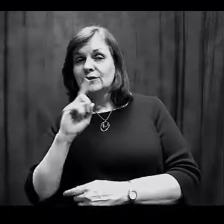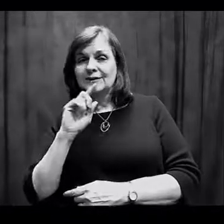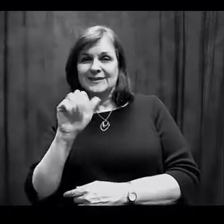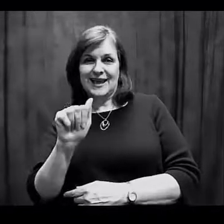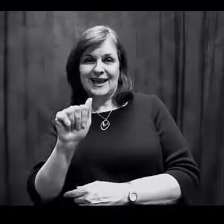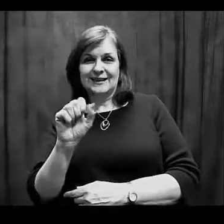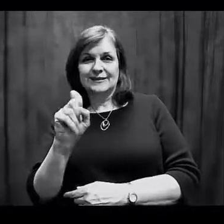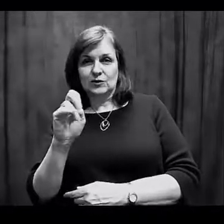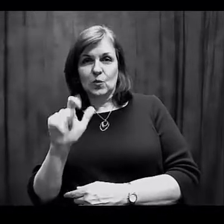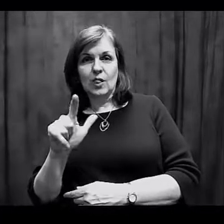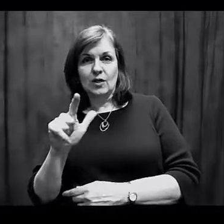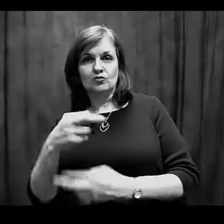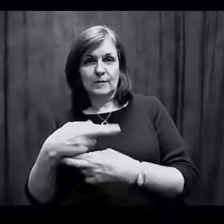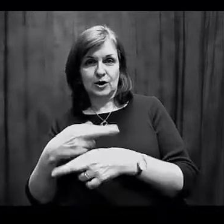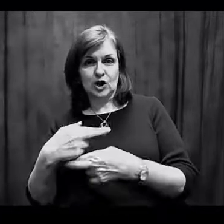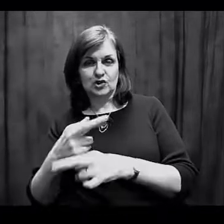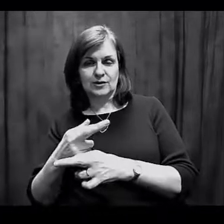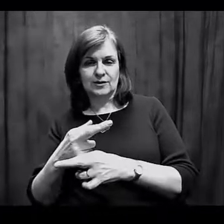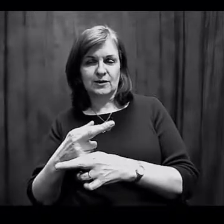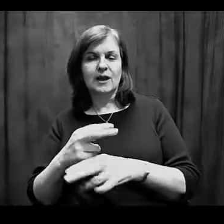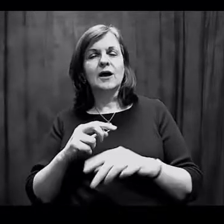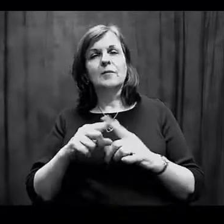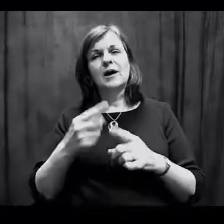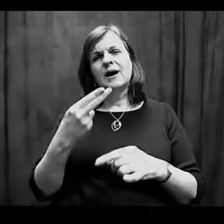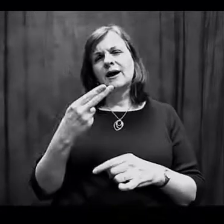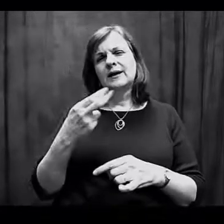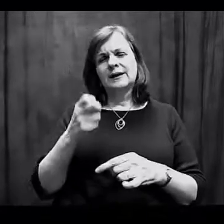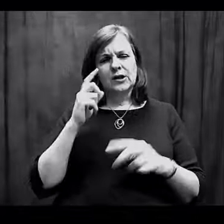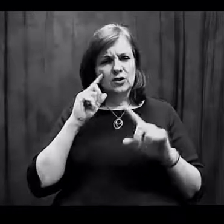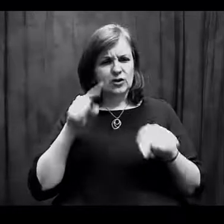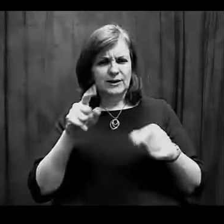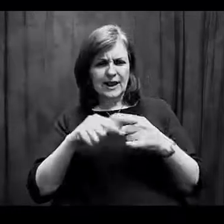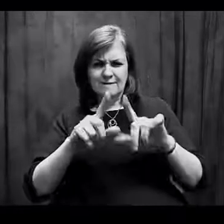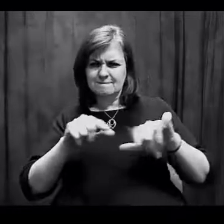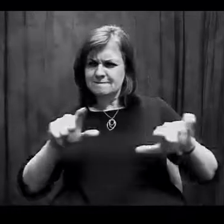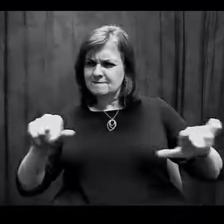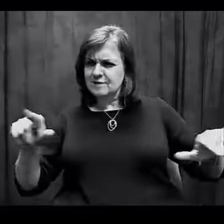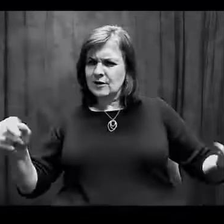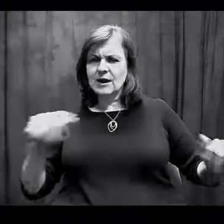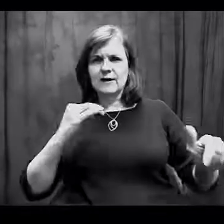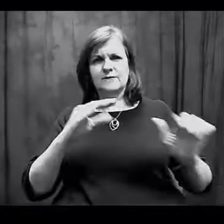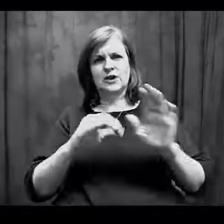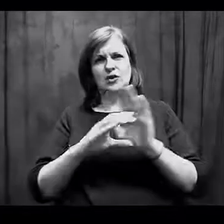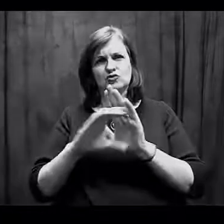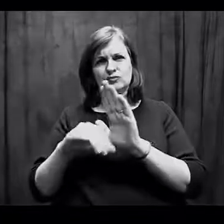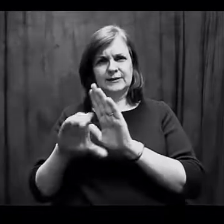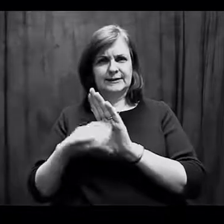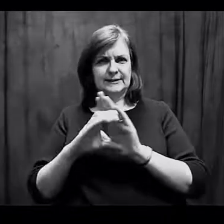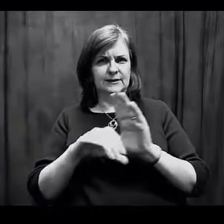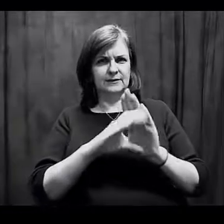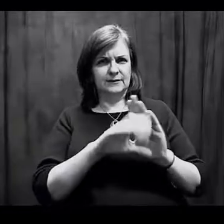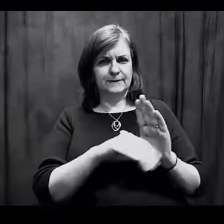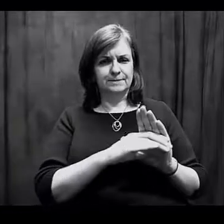there were differences certainly we will think about that and looked at a huge variety of characteristics